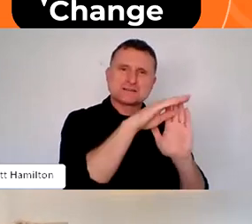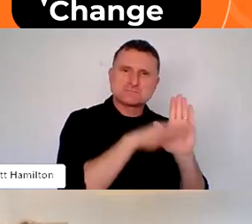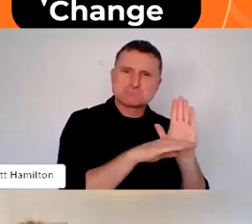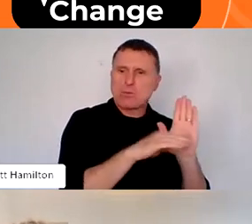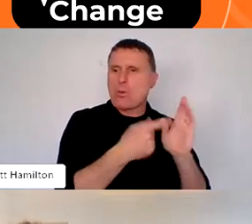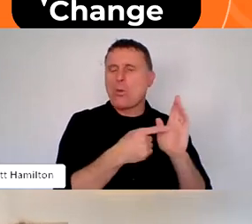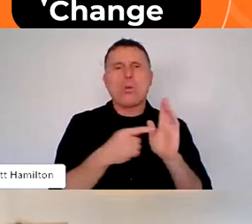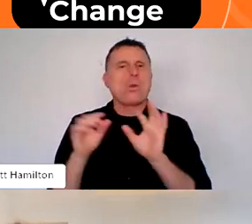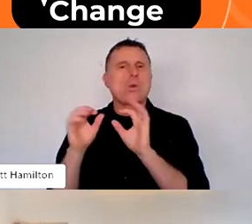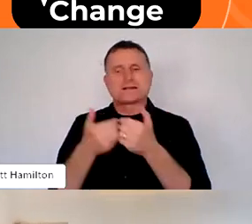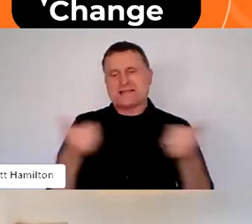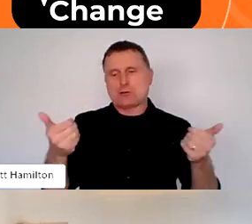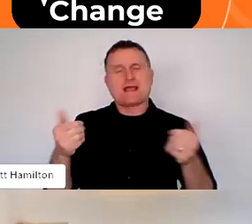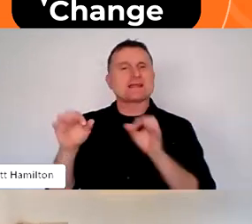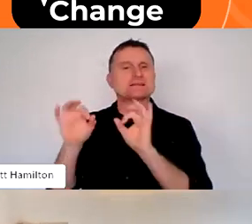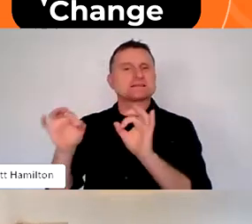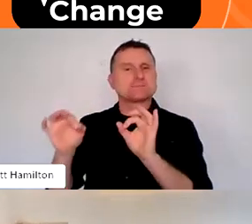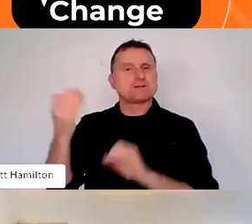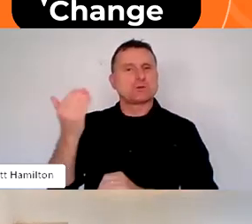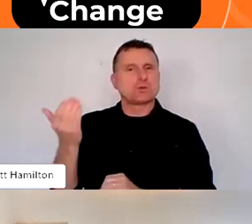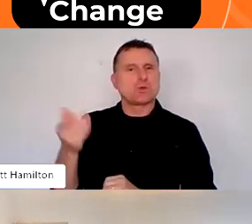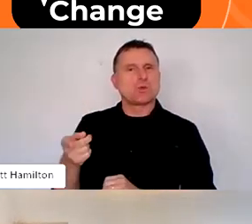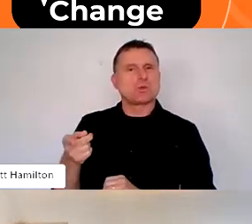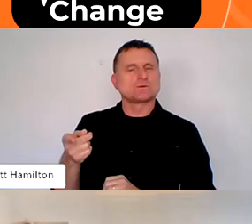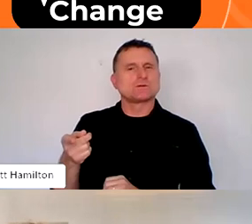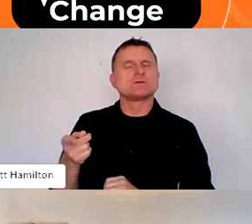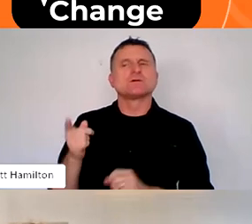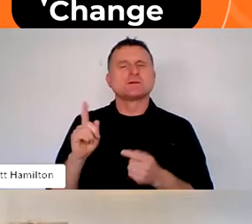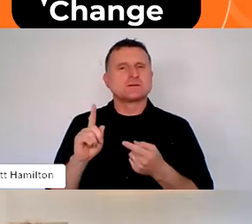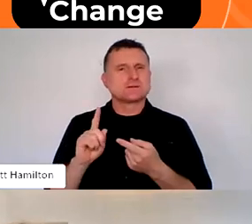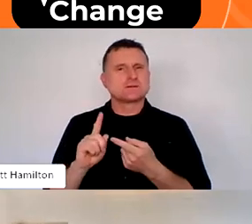which I think we need to be clear are still promote outmoded ways